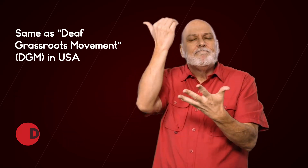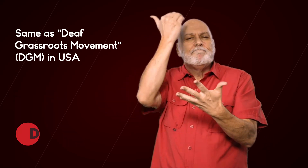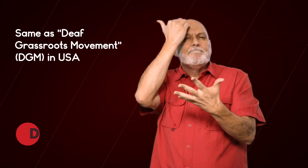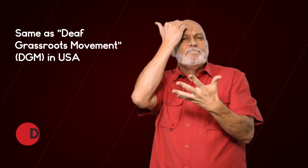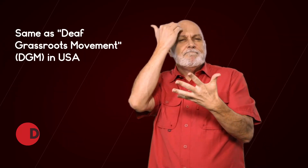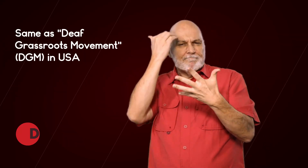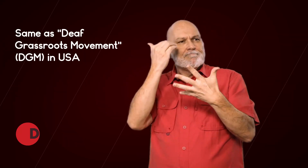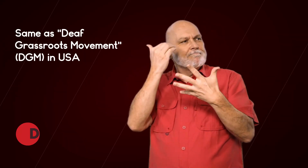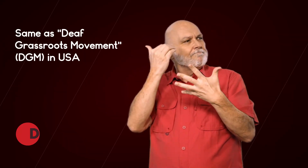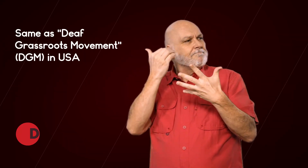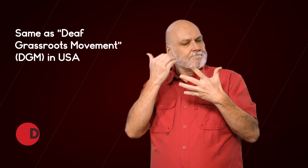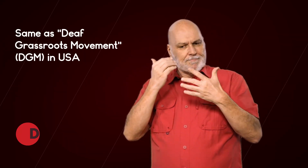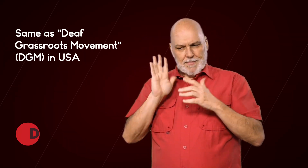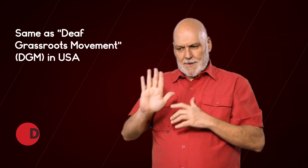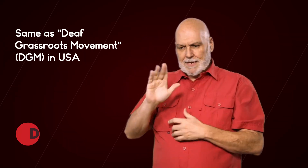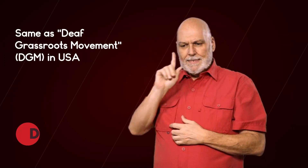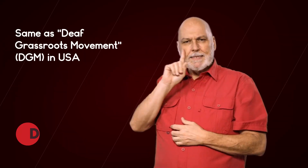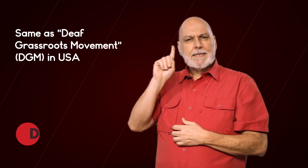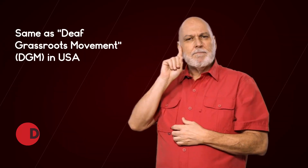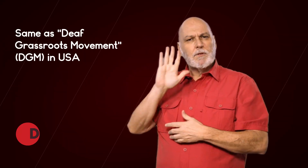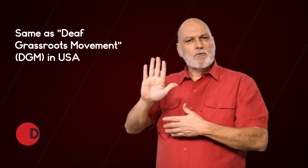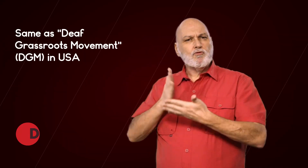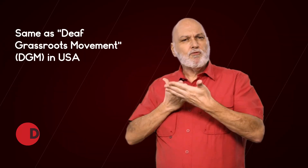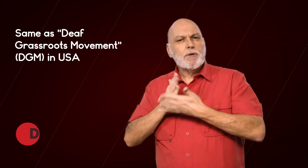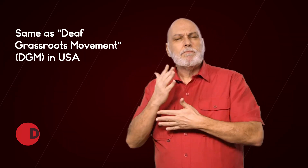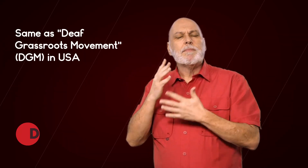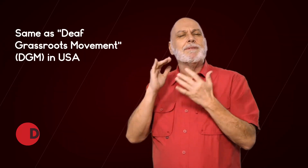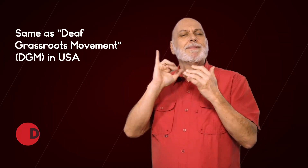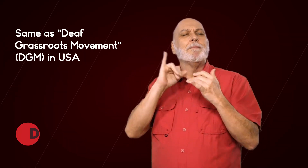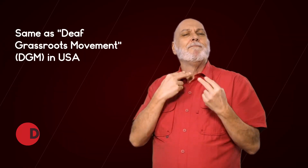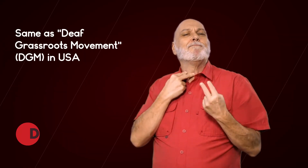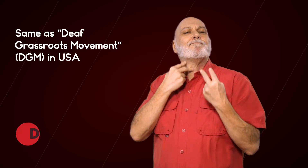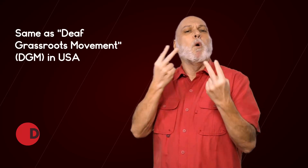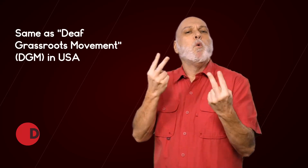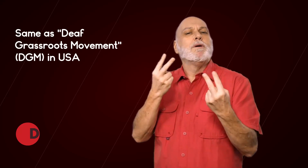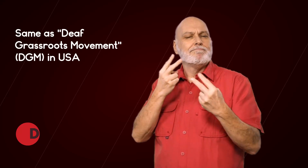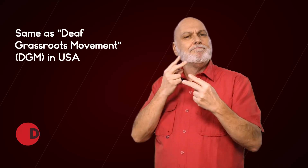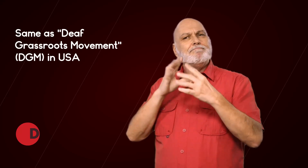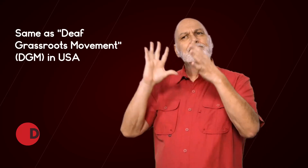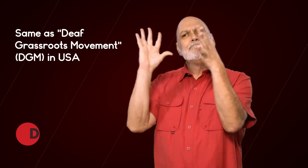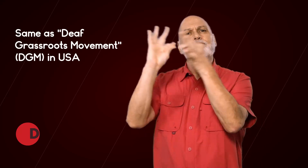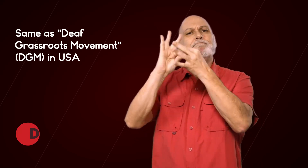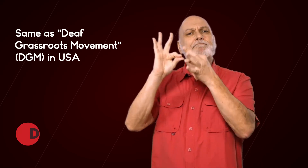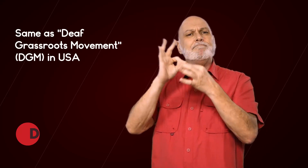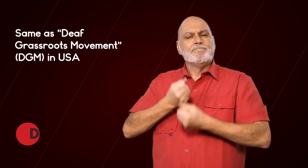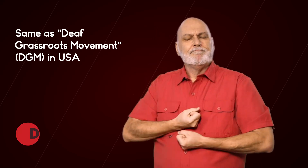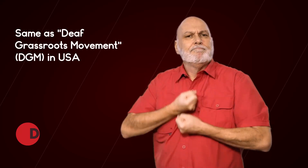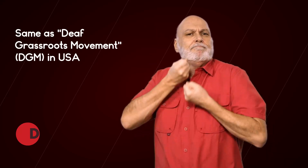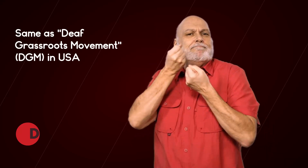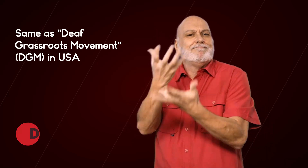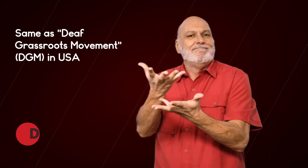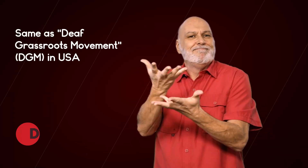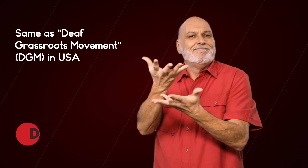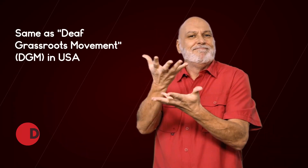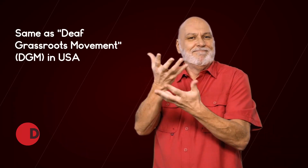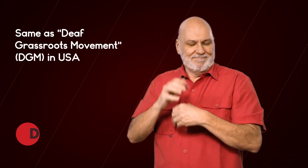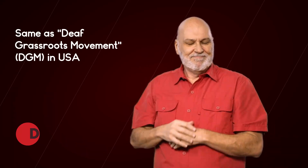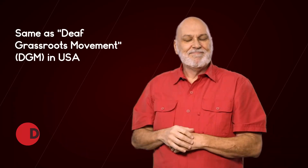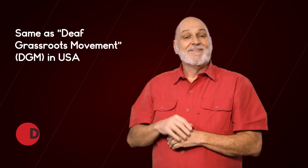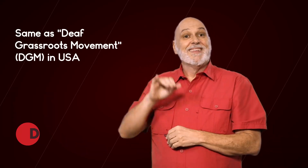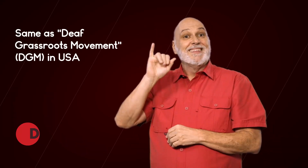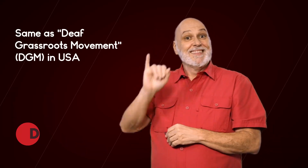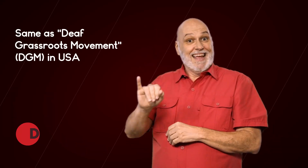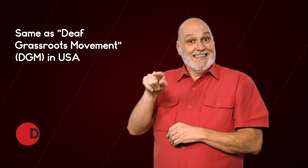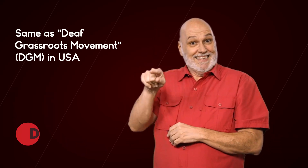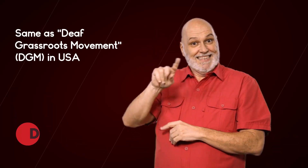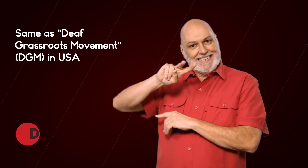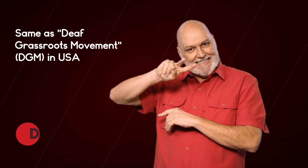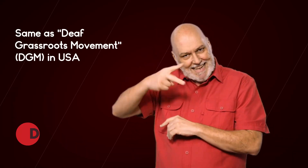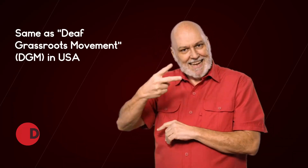To empower Deaf people and provide means for Deaf voice.